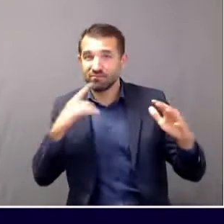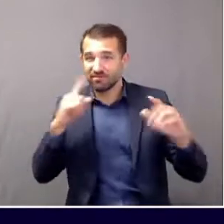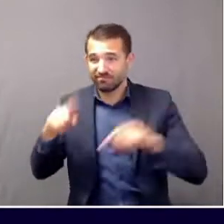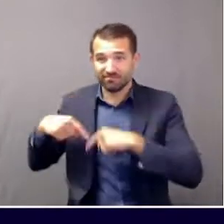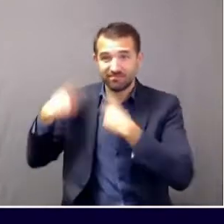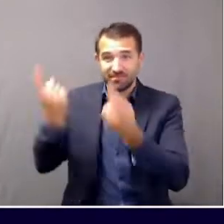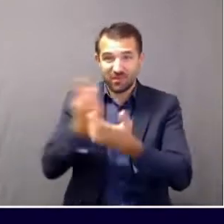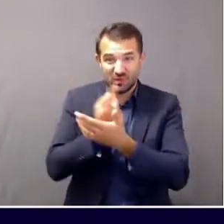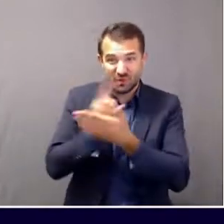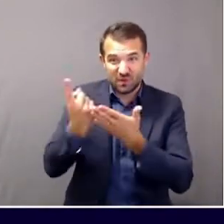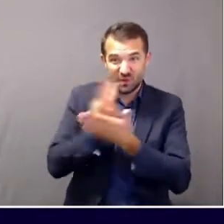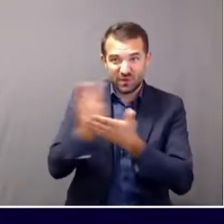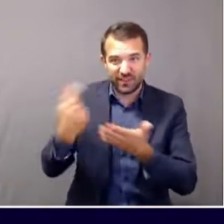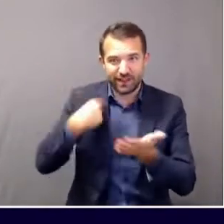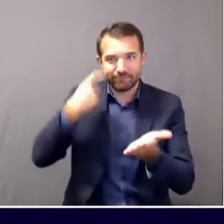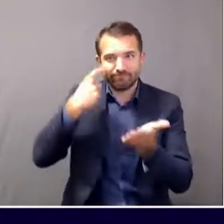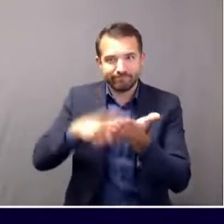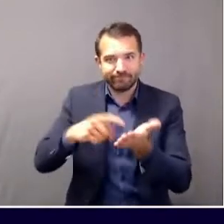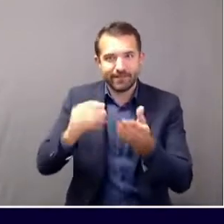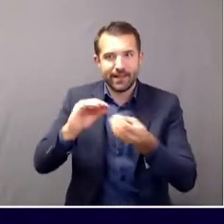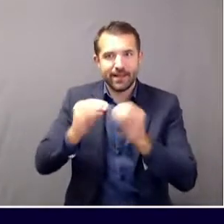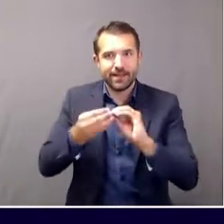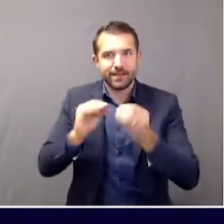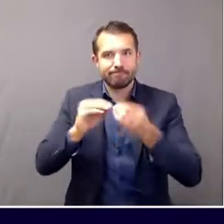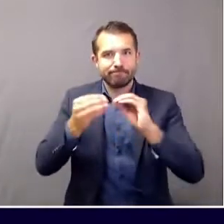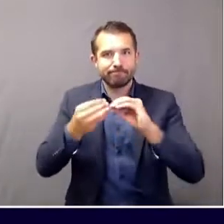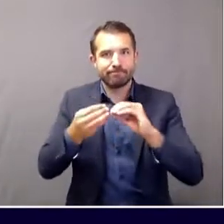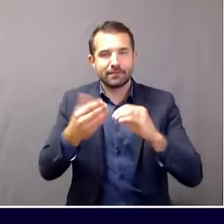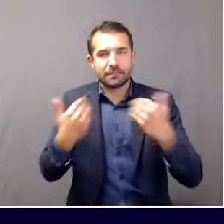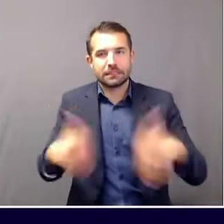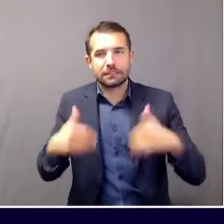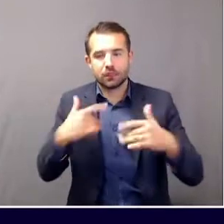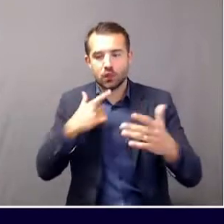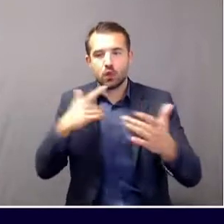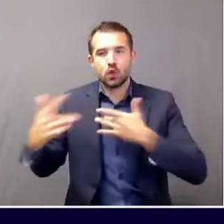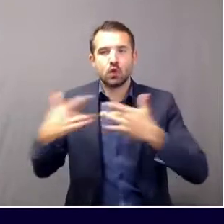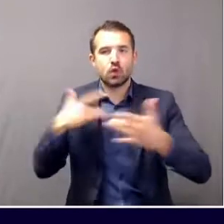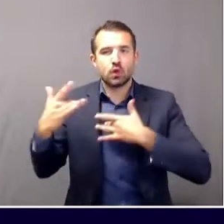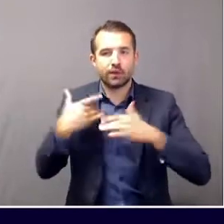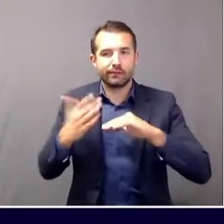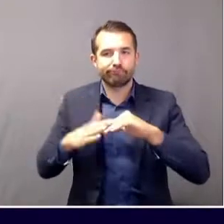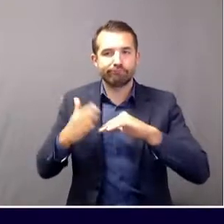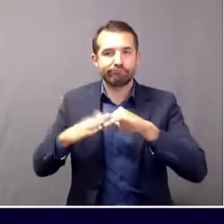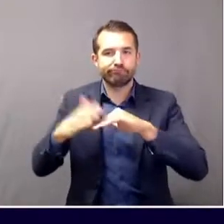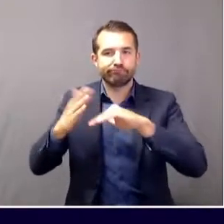overall right now covert